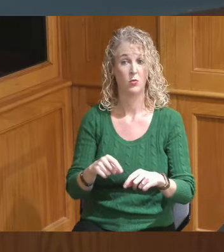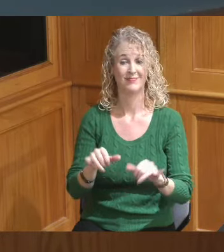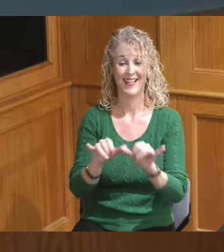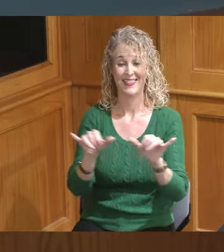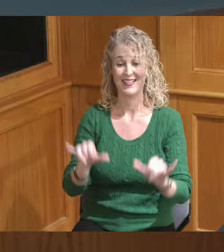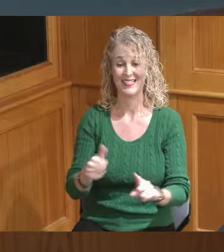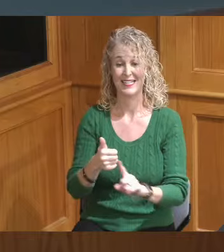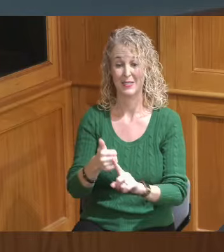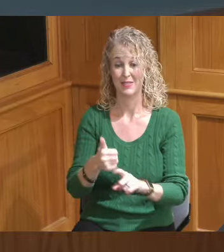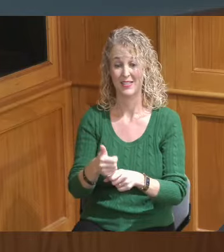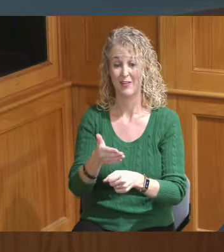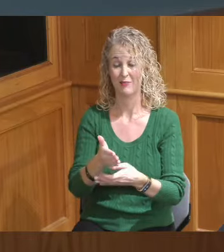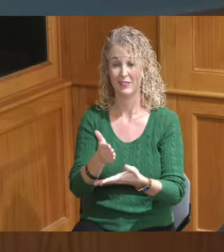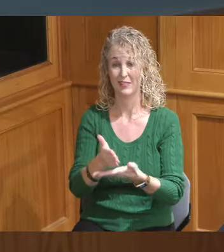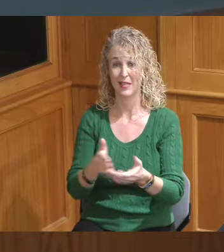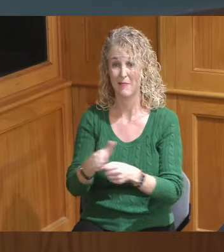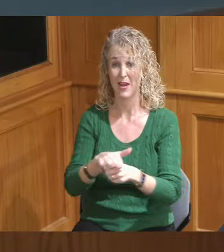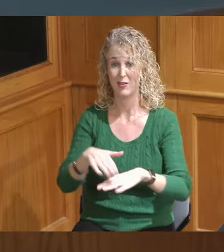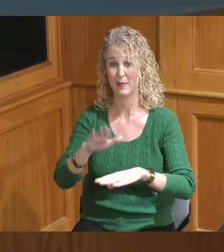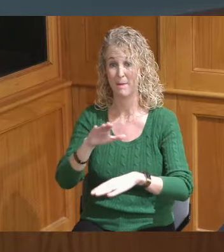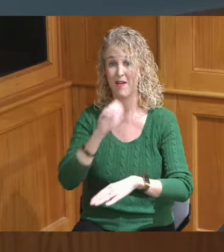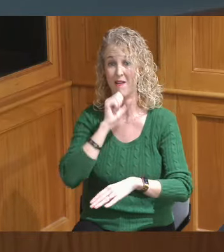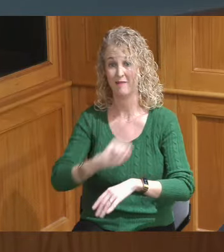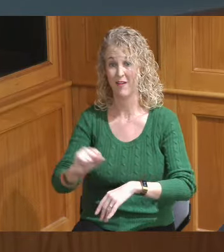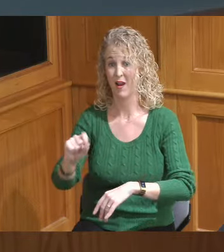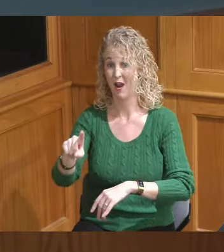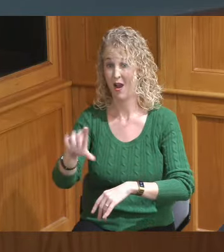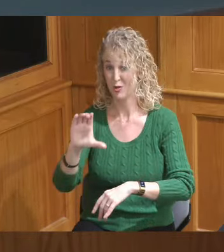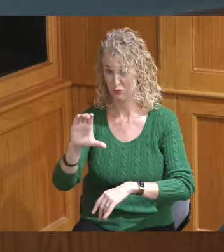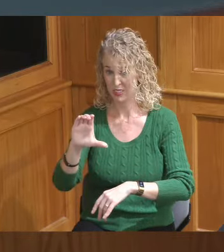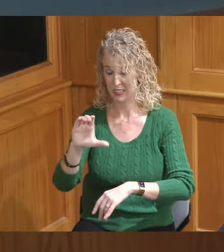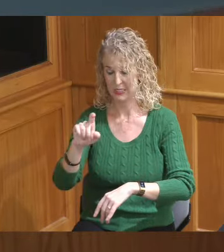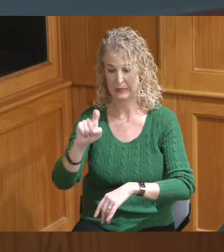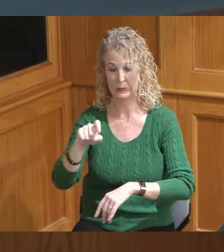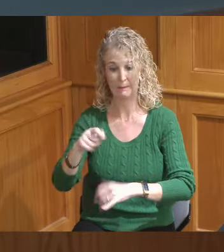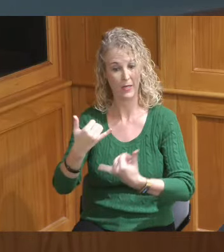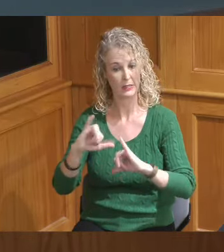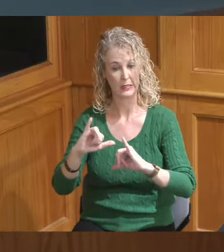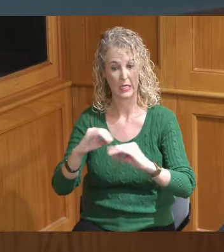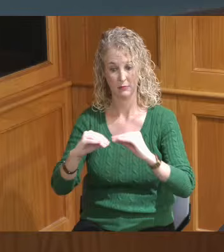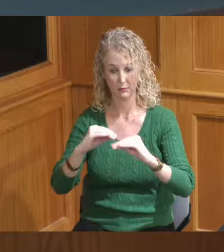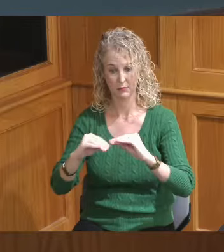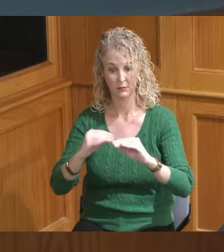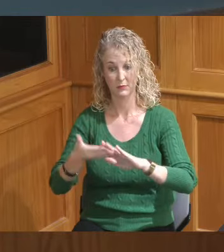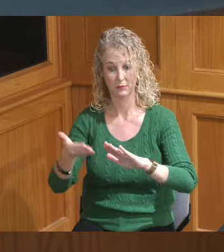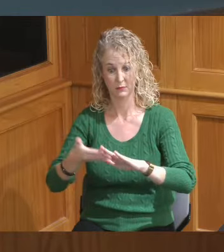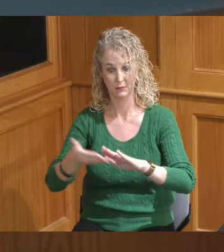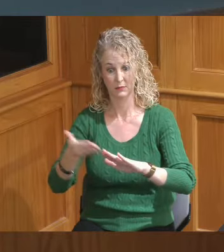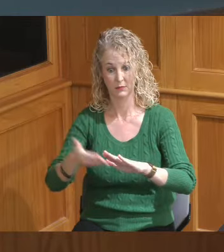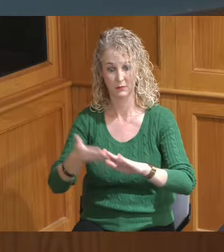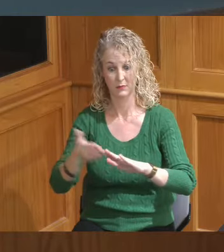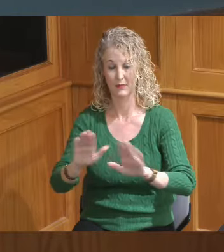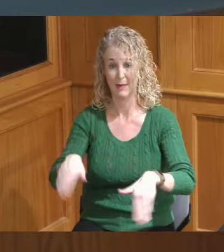years in some areas is functioning properly and provides this utility to every single resident